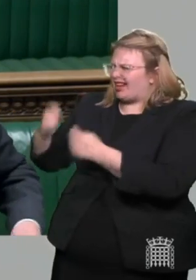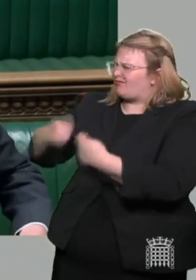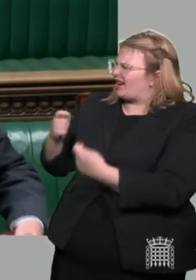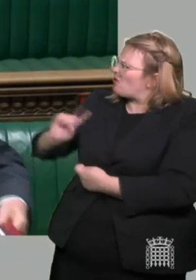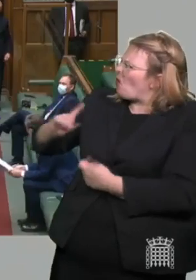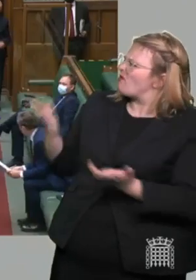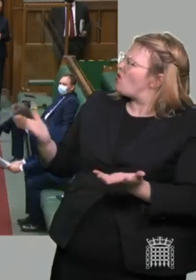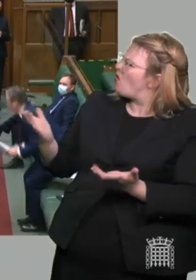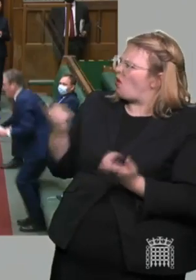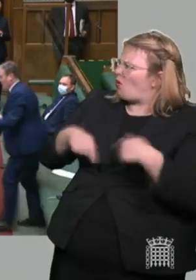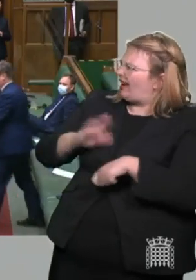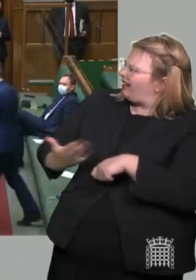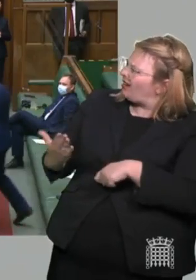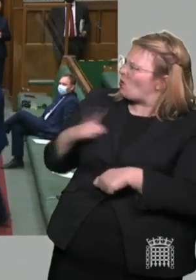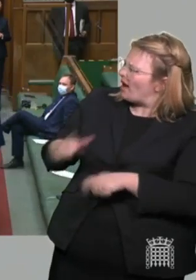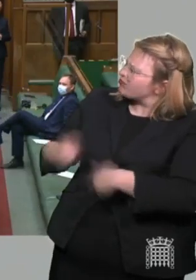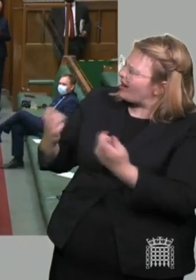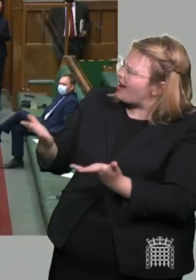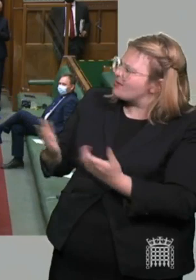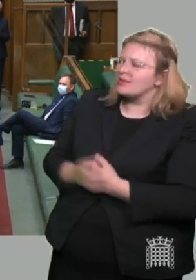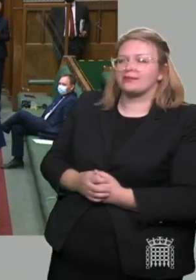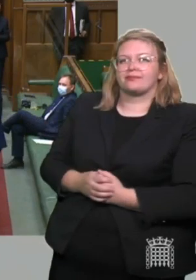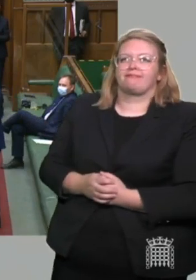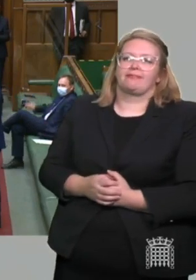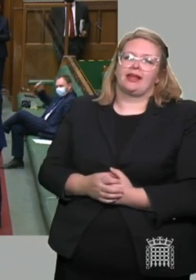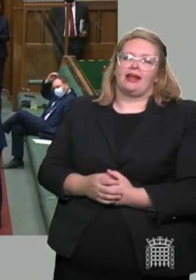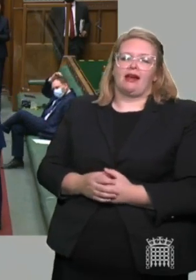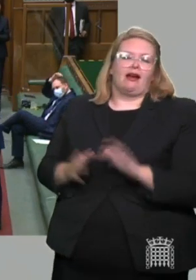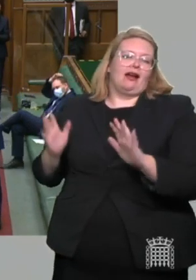Keir Starmer The Prime Minister talks of priorities. What is he